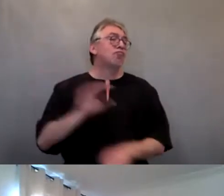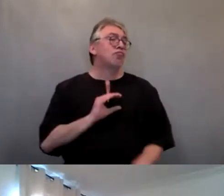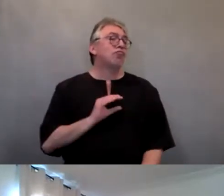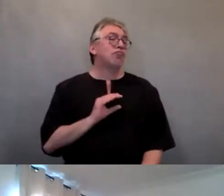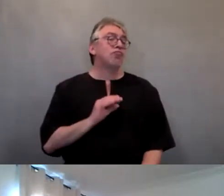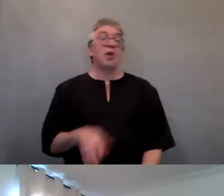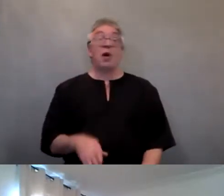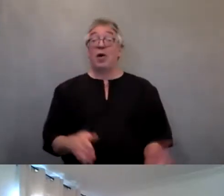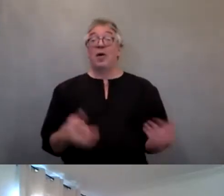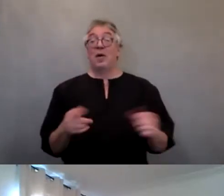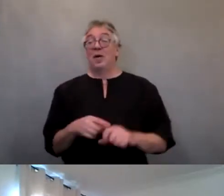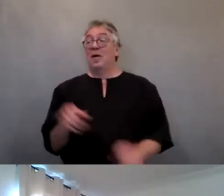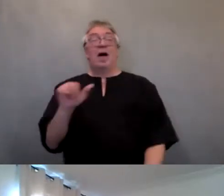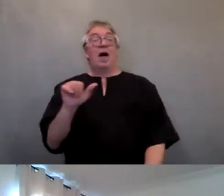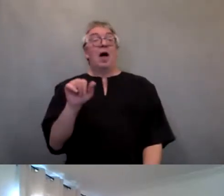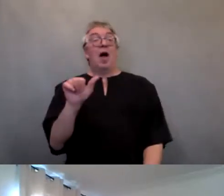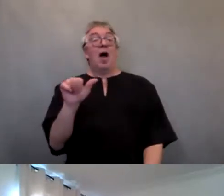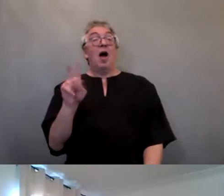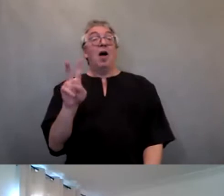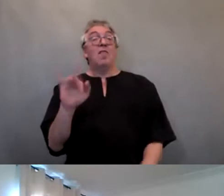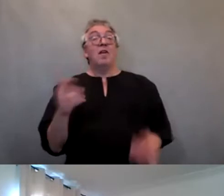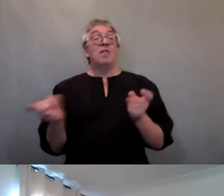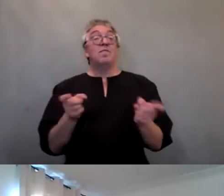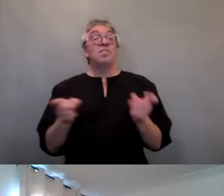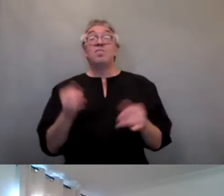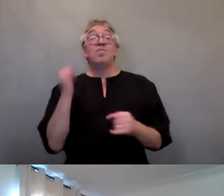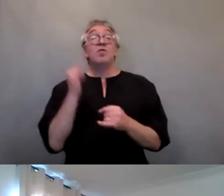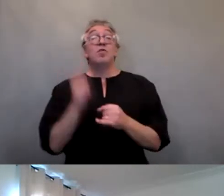in the U.S. >> AVI BLAU: Thank you. Well, last